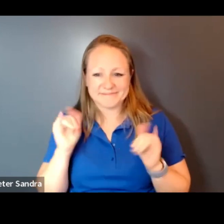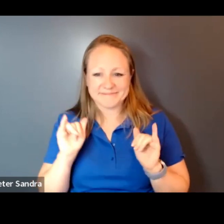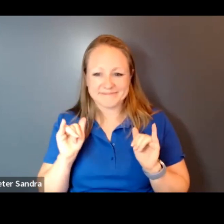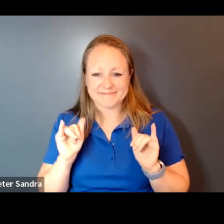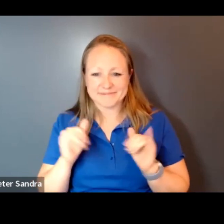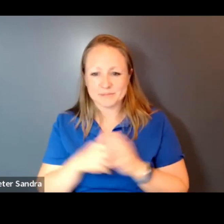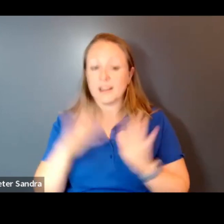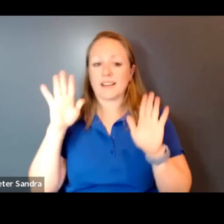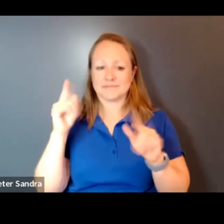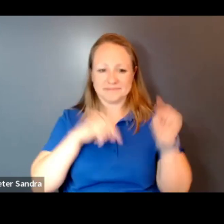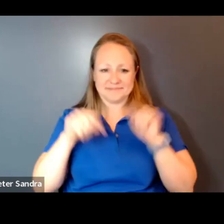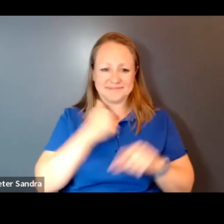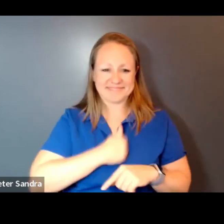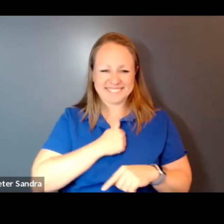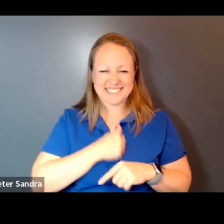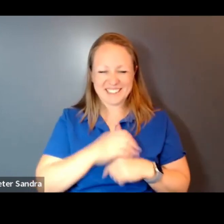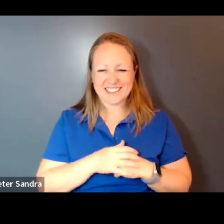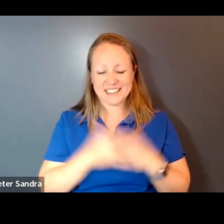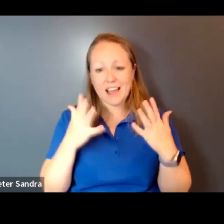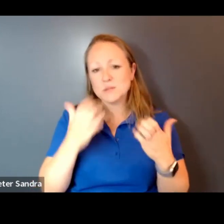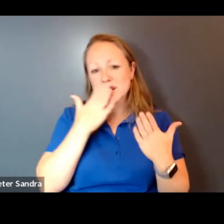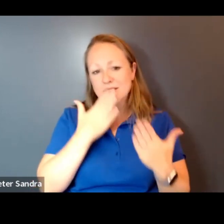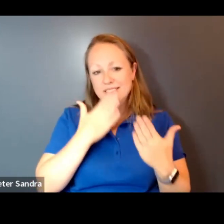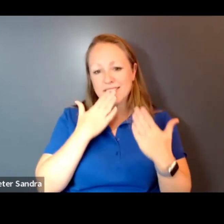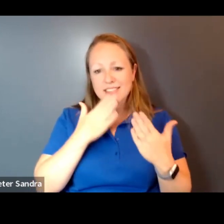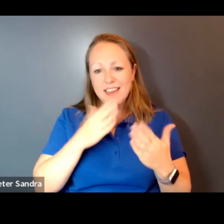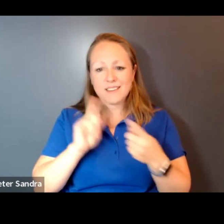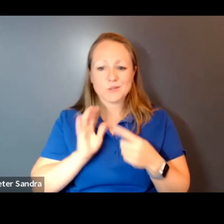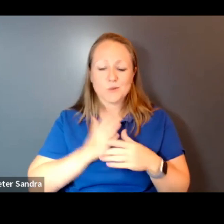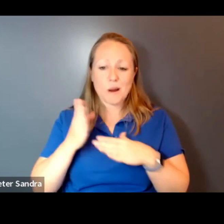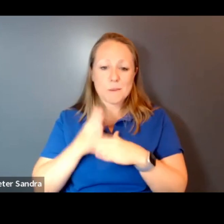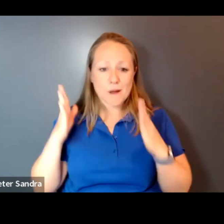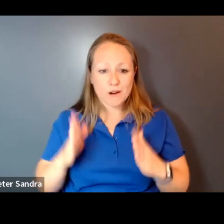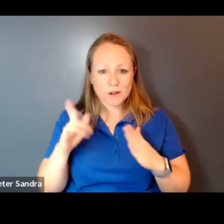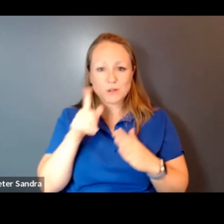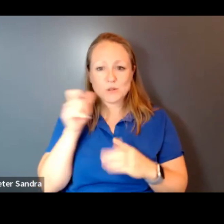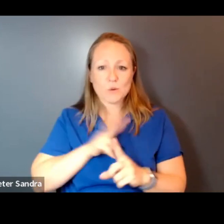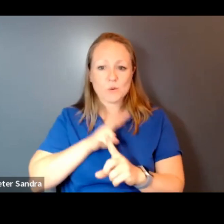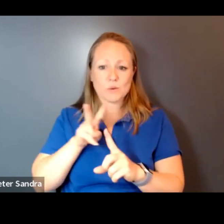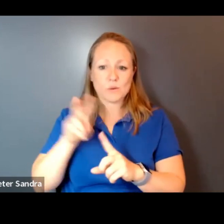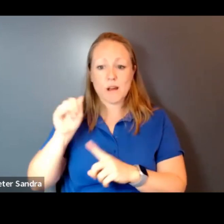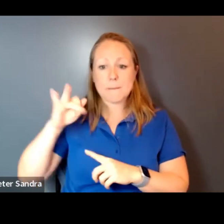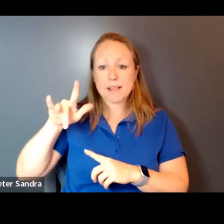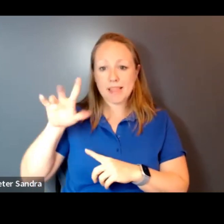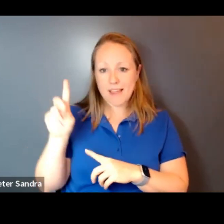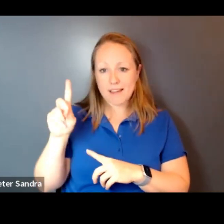Alixe Bonardi: Sorry about that. I wanted to express my gratitude to our partners at Applied Self-Direction and last word to you, Molly, and we will be